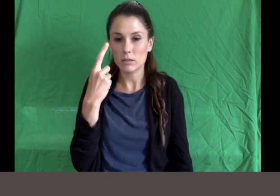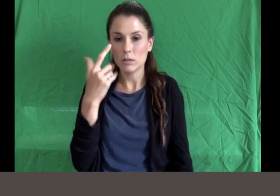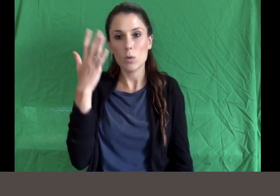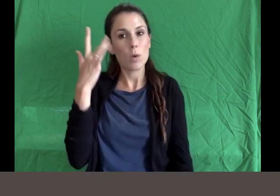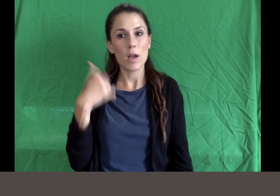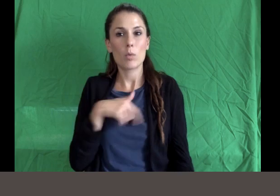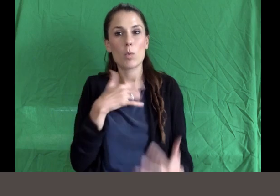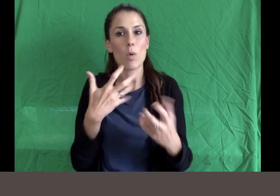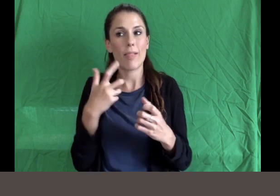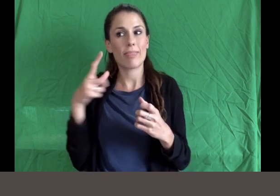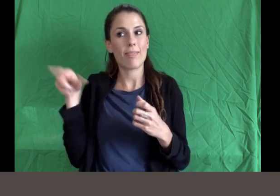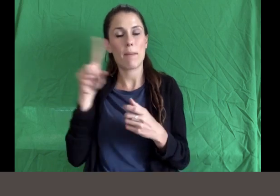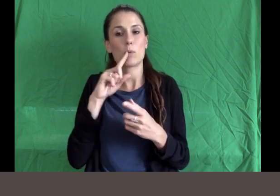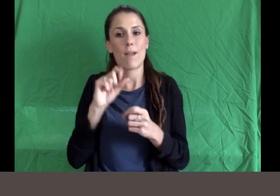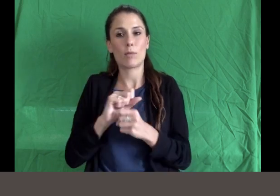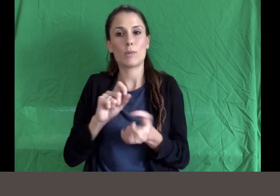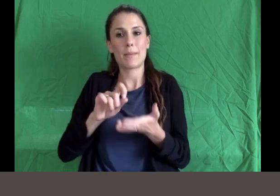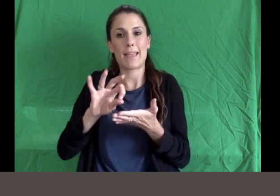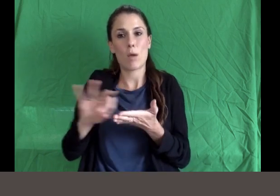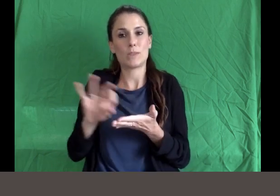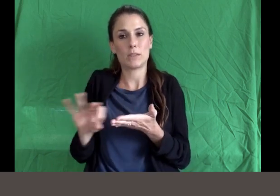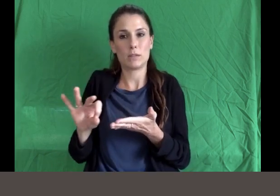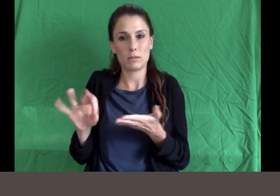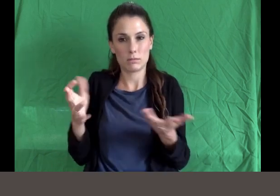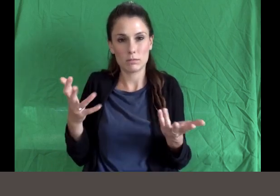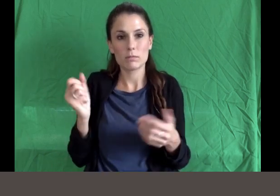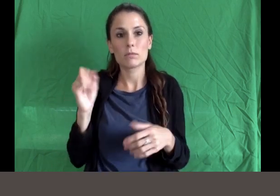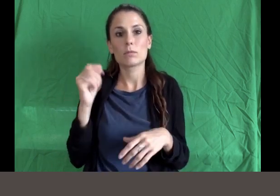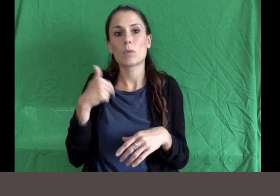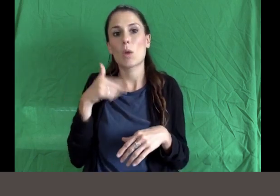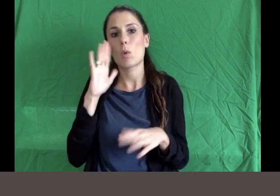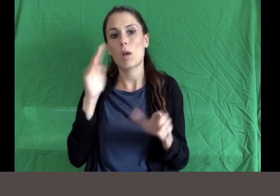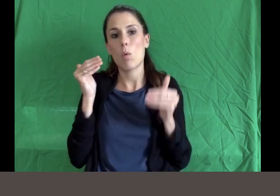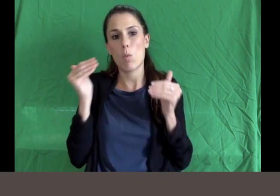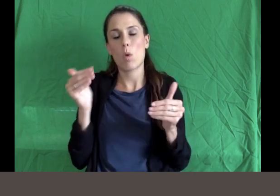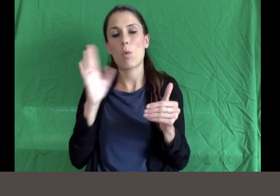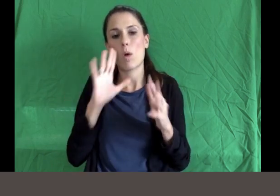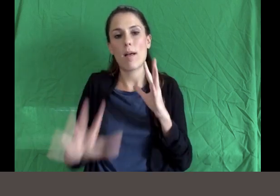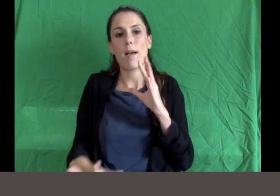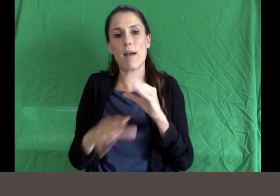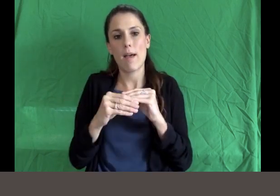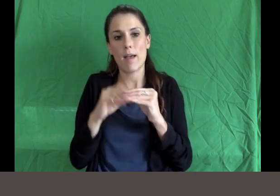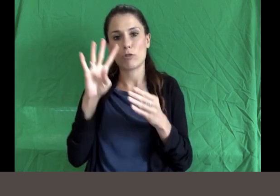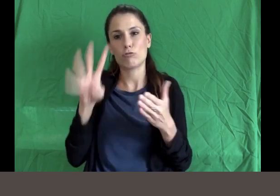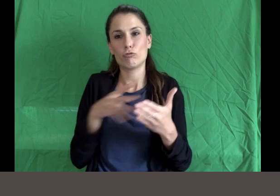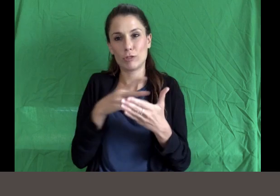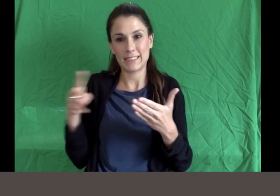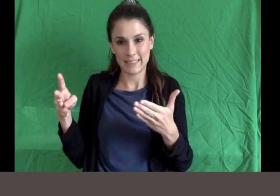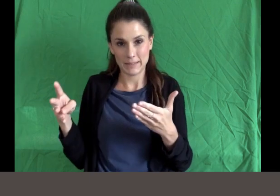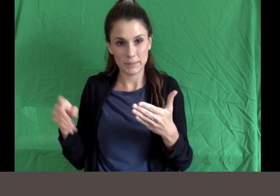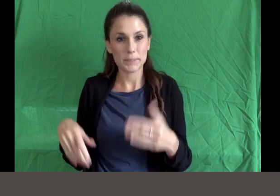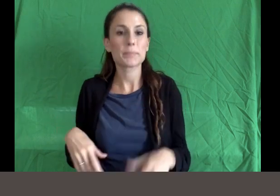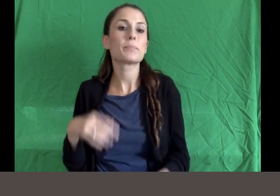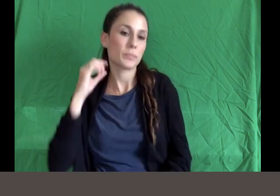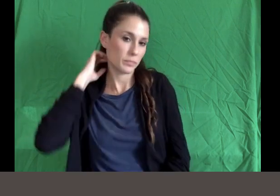but at the same time that a grid might help it might also hurt you can very easily see okay you